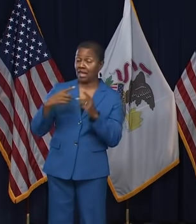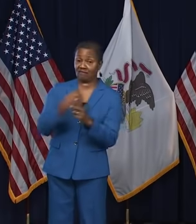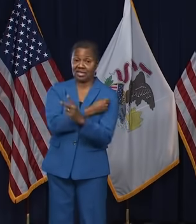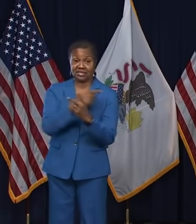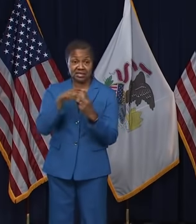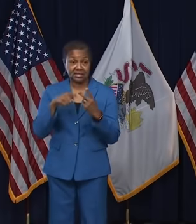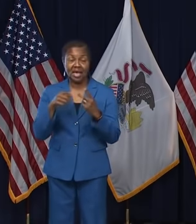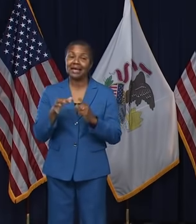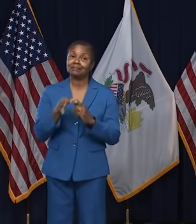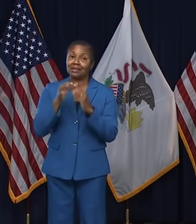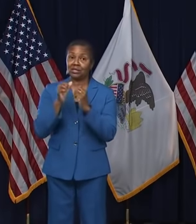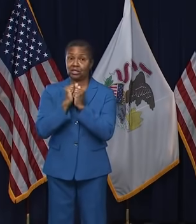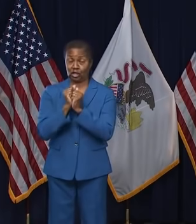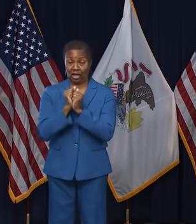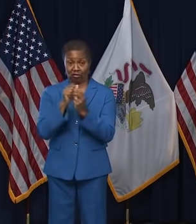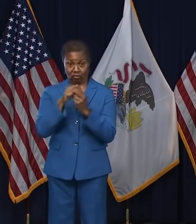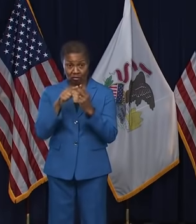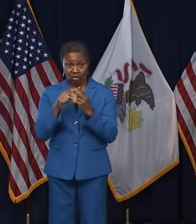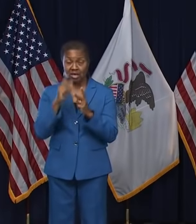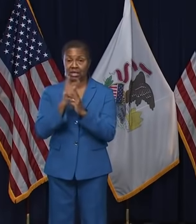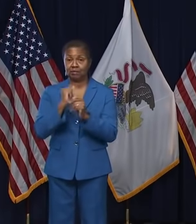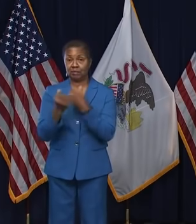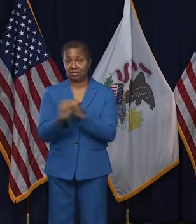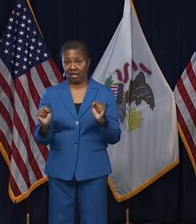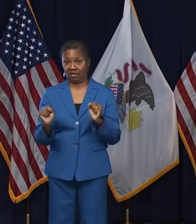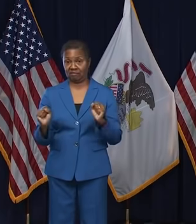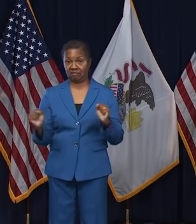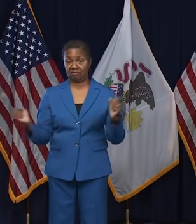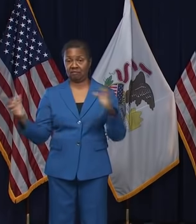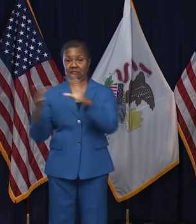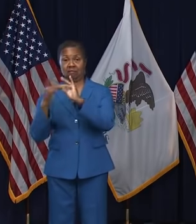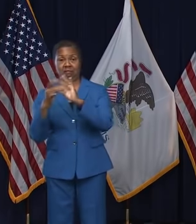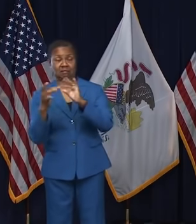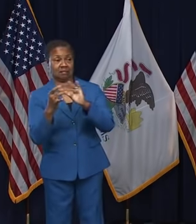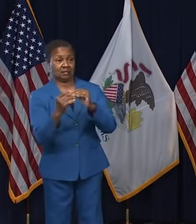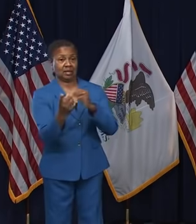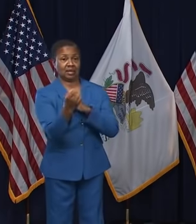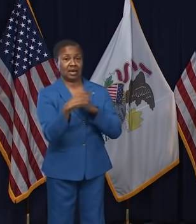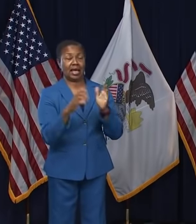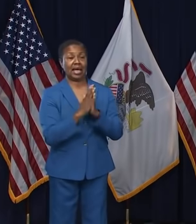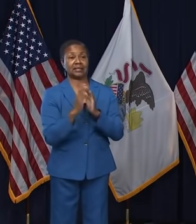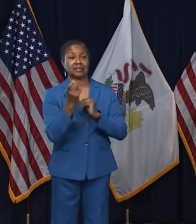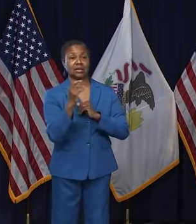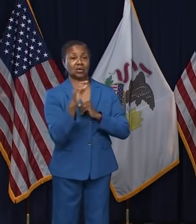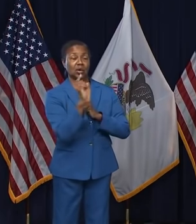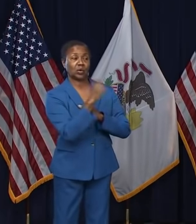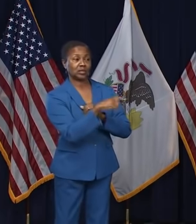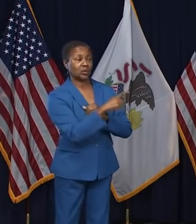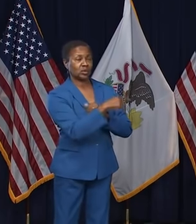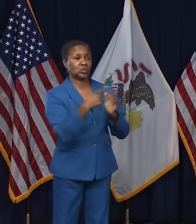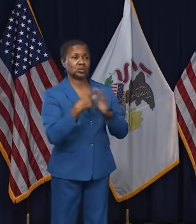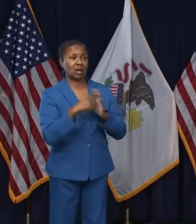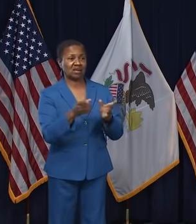we know that masks and vaccines